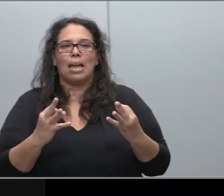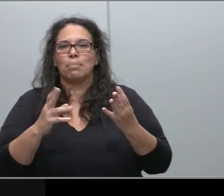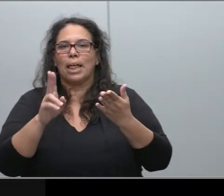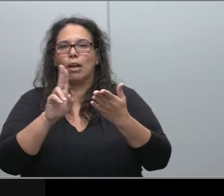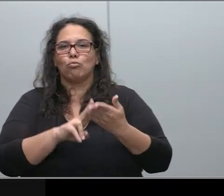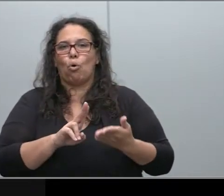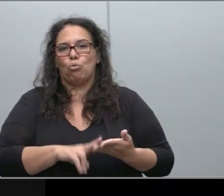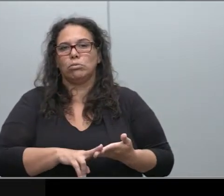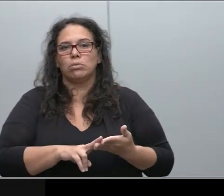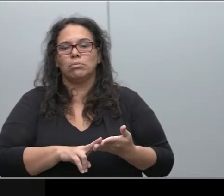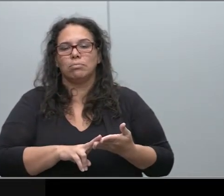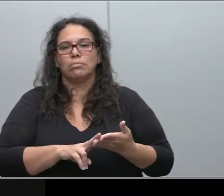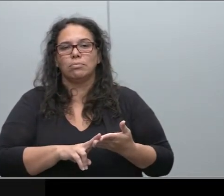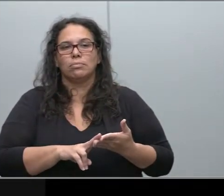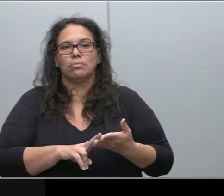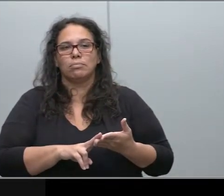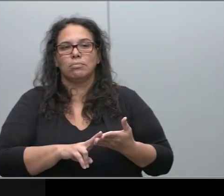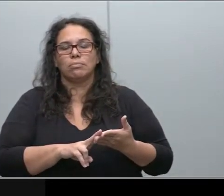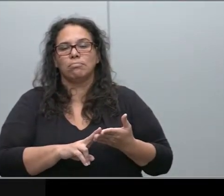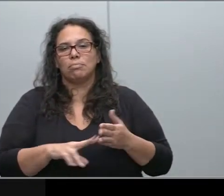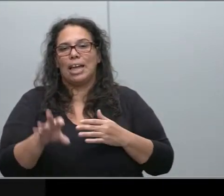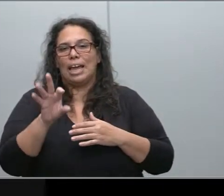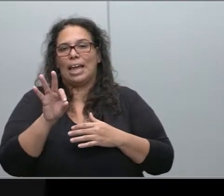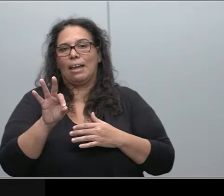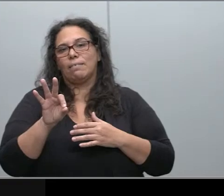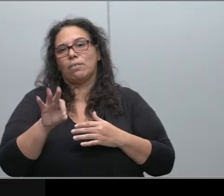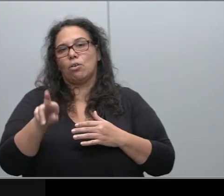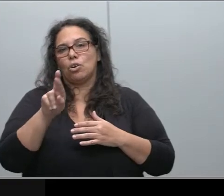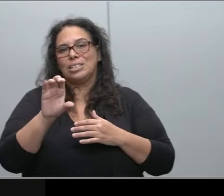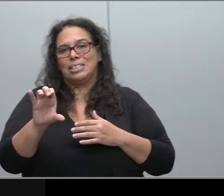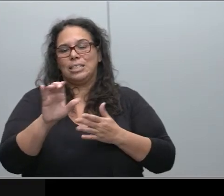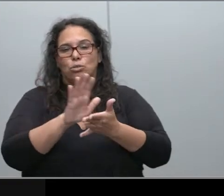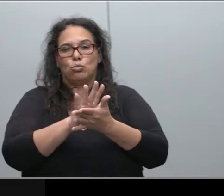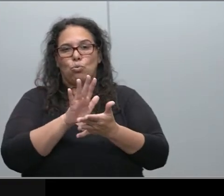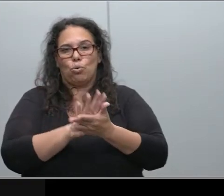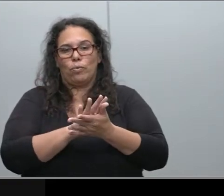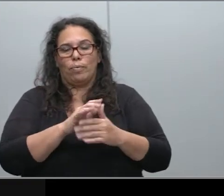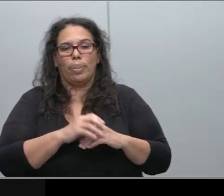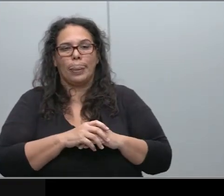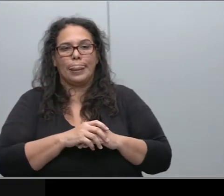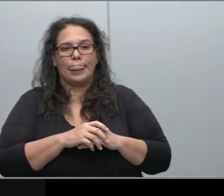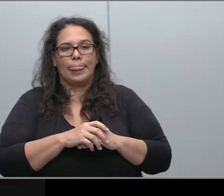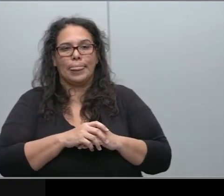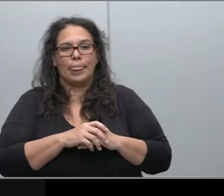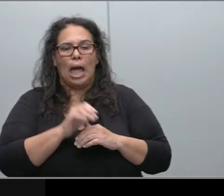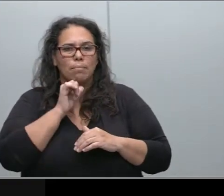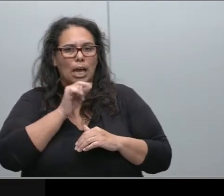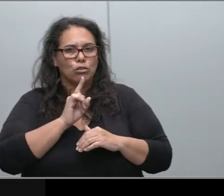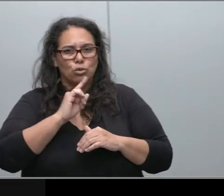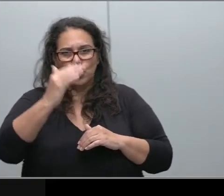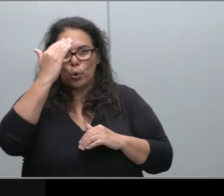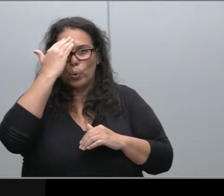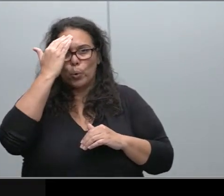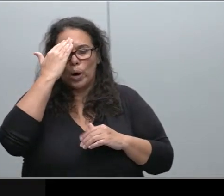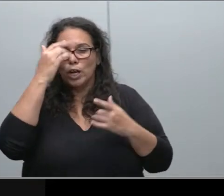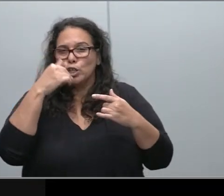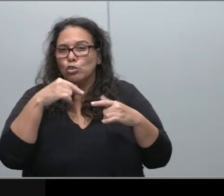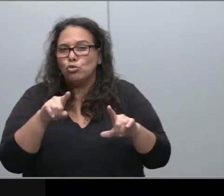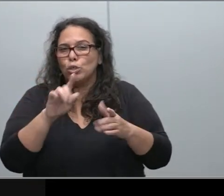and the needs of students come first. And so Smart Start is what we call the first 20 days of school, where we focus on SEL.